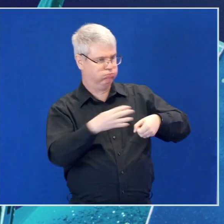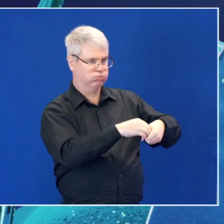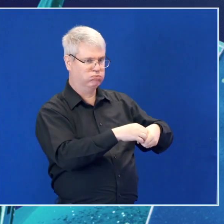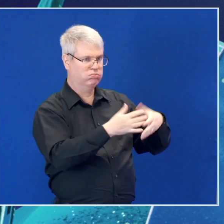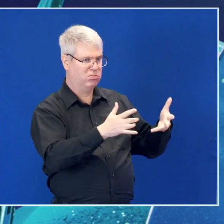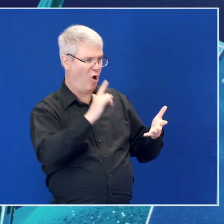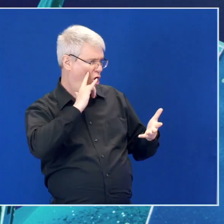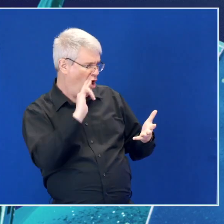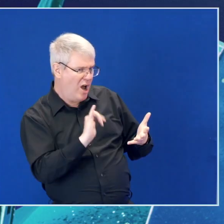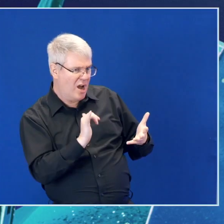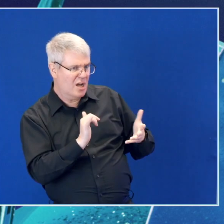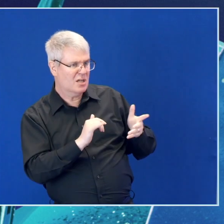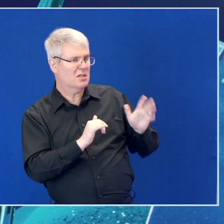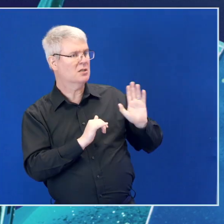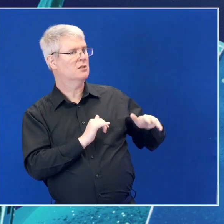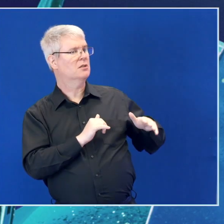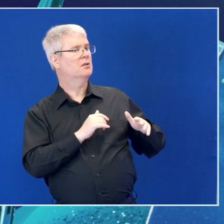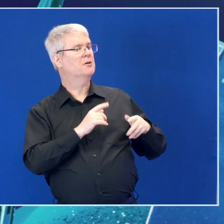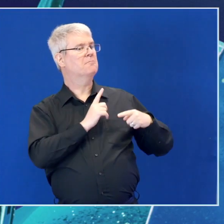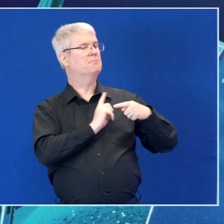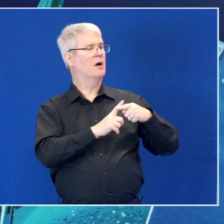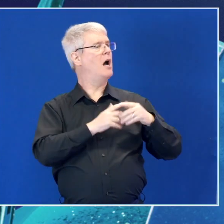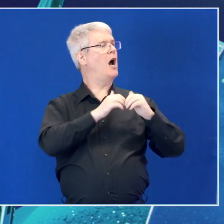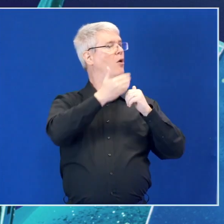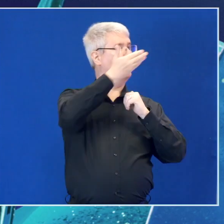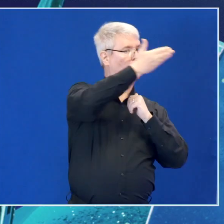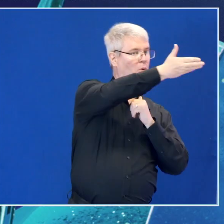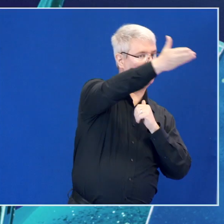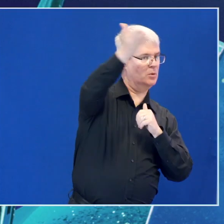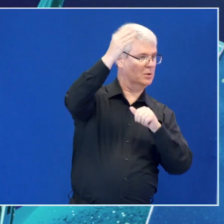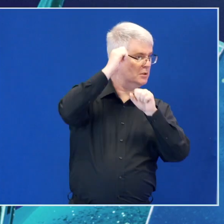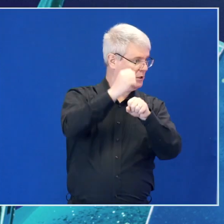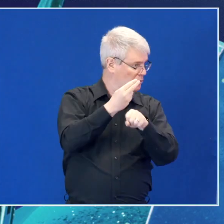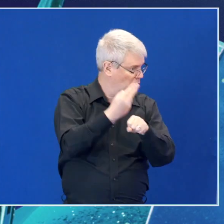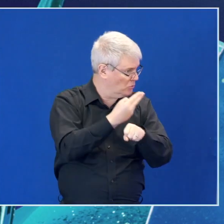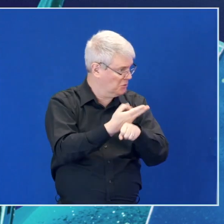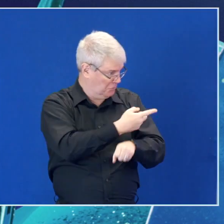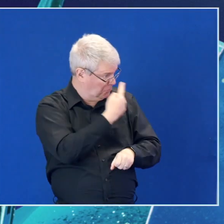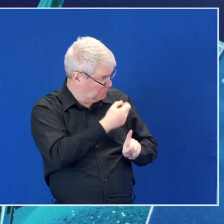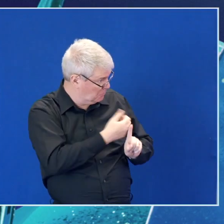and externally in the products that you're building. Great question.